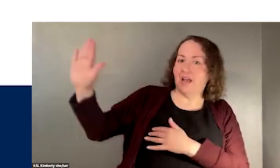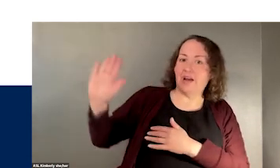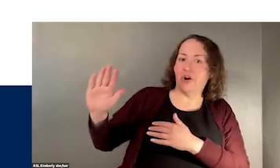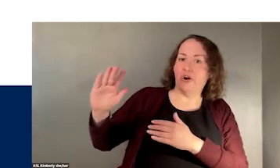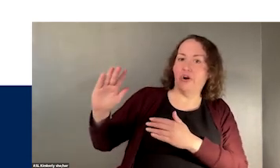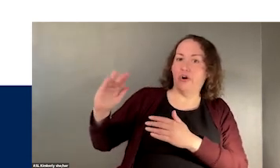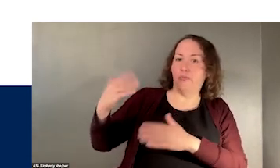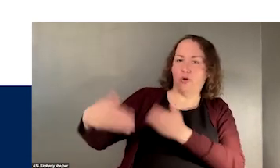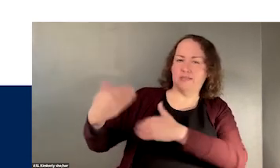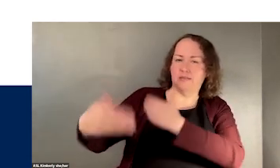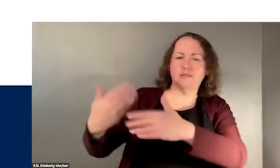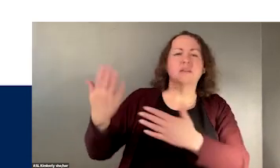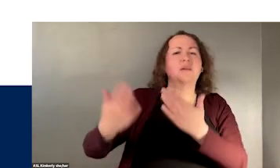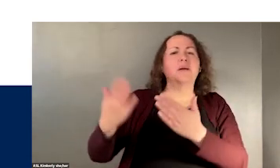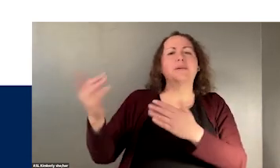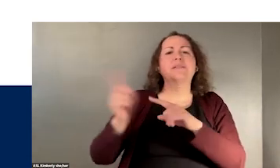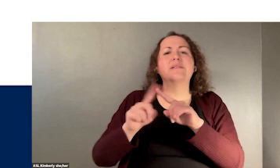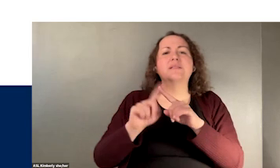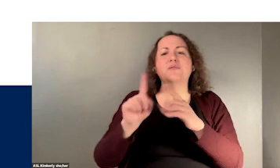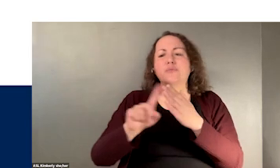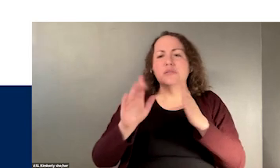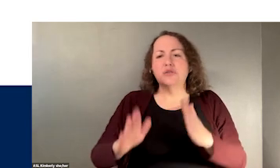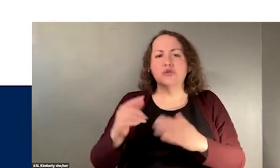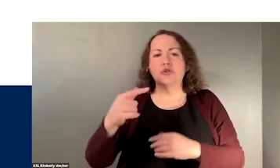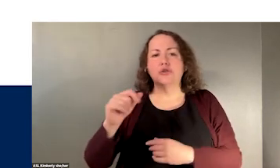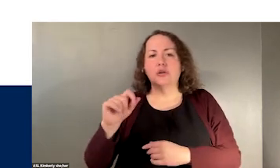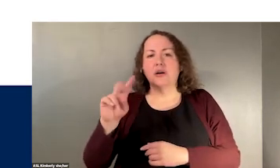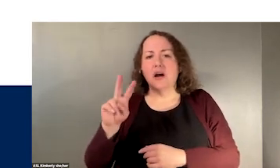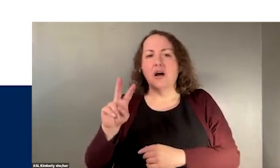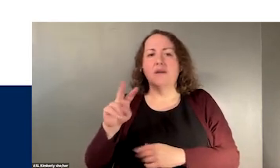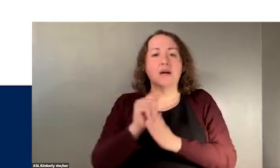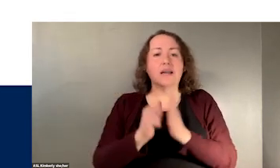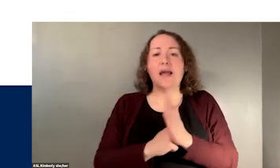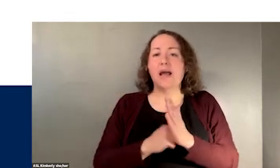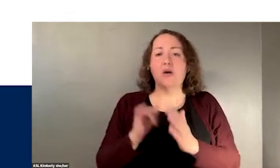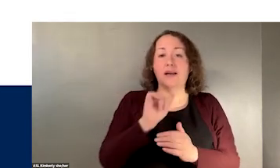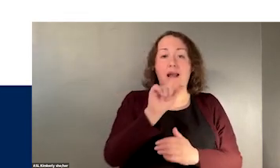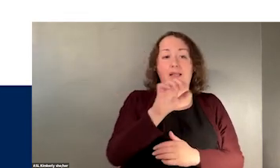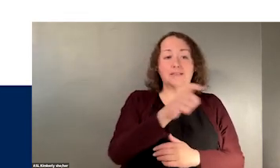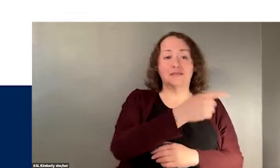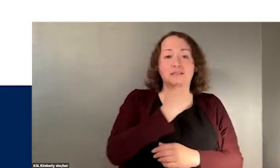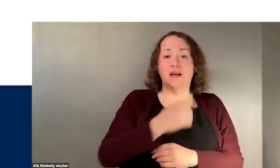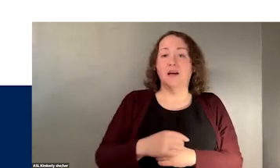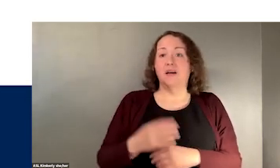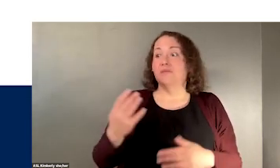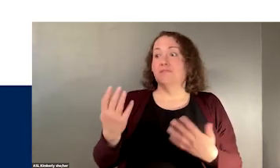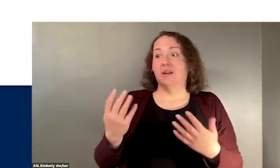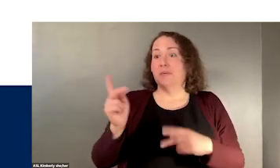They might have a different Research.gov account. As Alex pointed out, people have it for different roles. They can sign in through that.